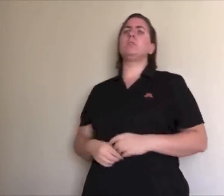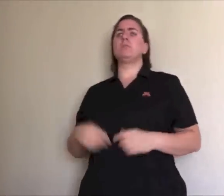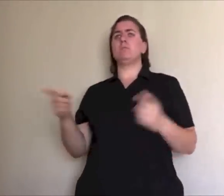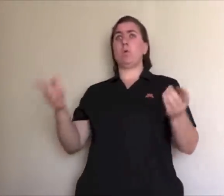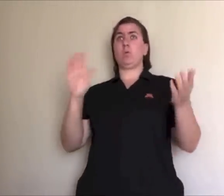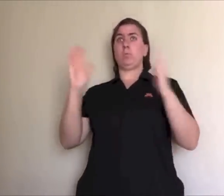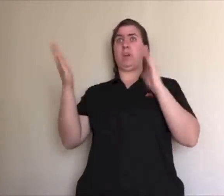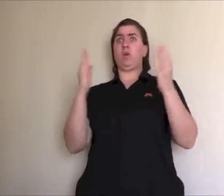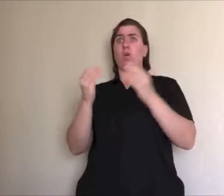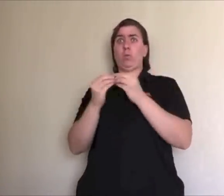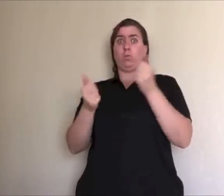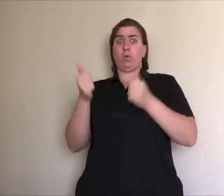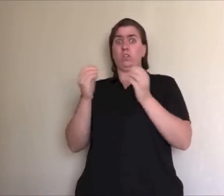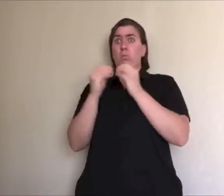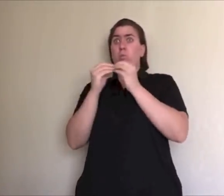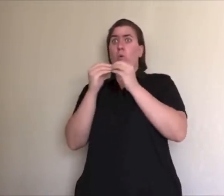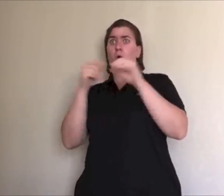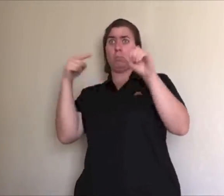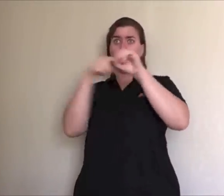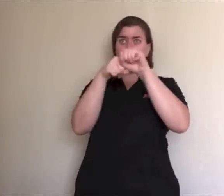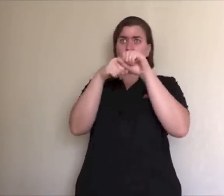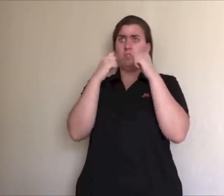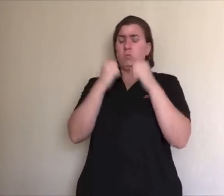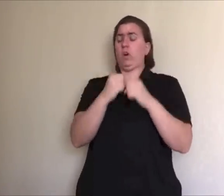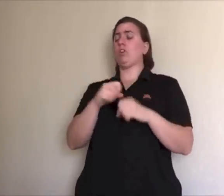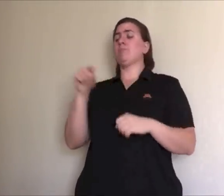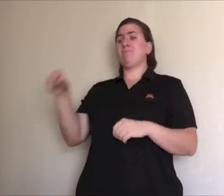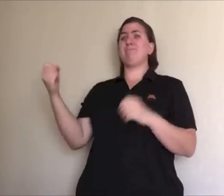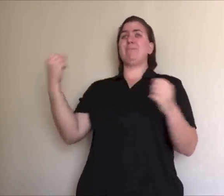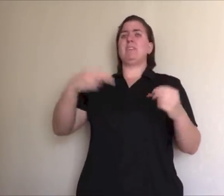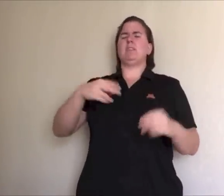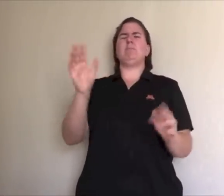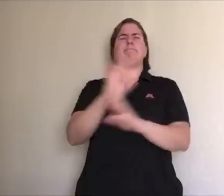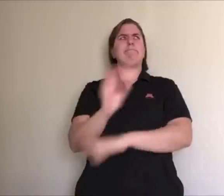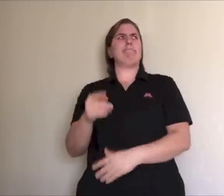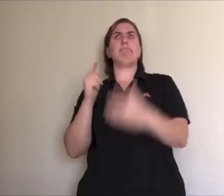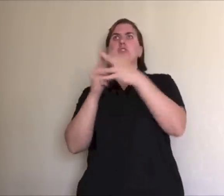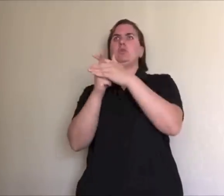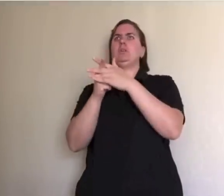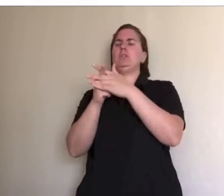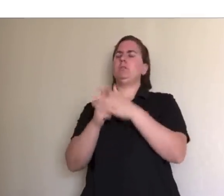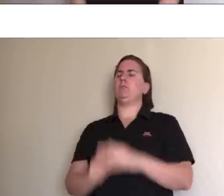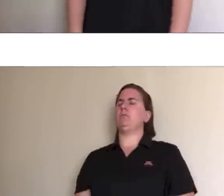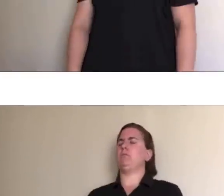in terms of their depth of penetration, the full metal jacket outperforms... (demonstrates sign used for sexual penetration) (groans) (demonstrates alternate sign)